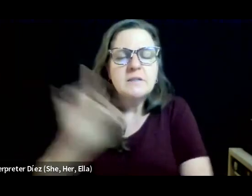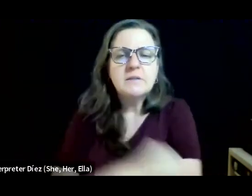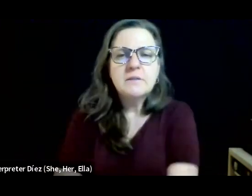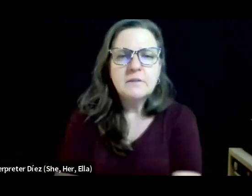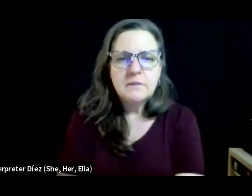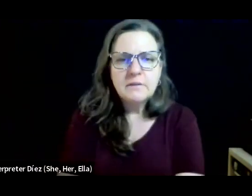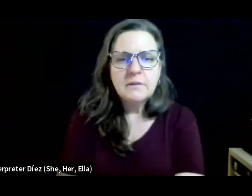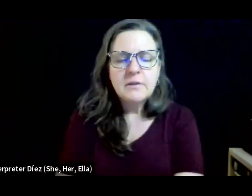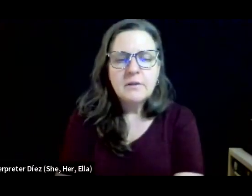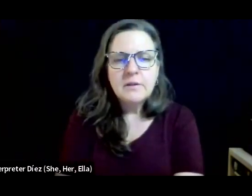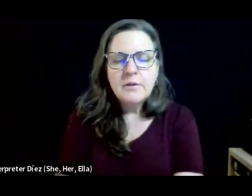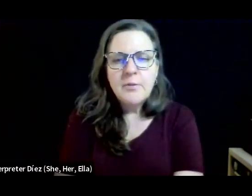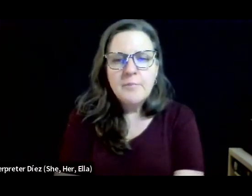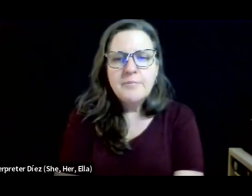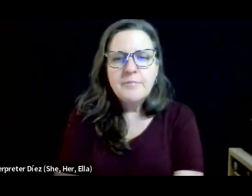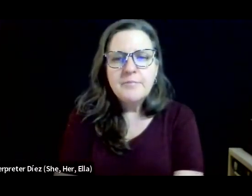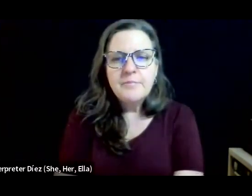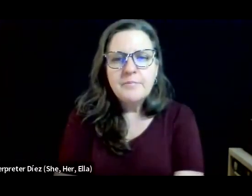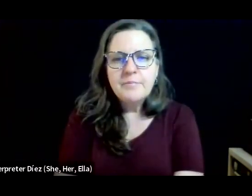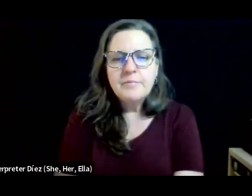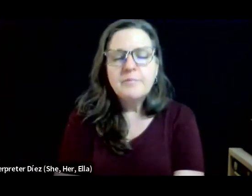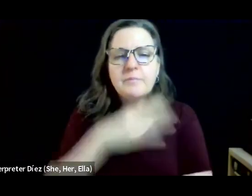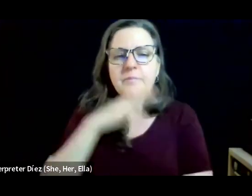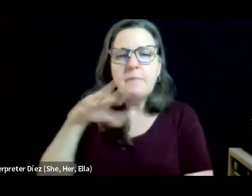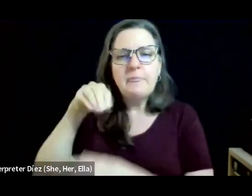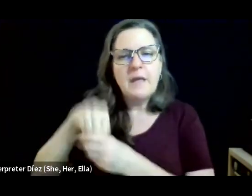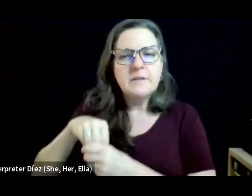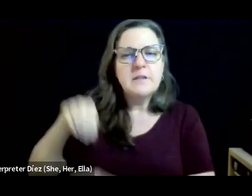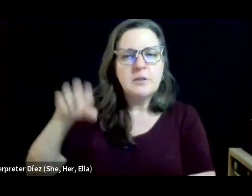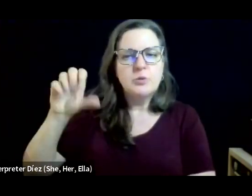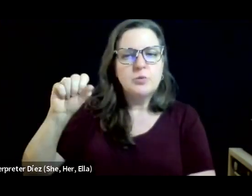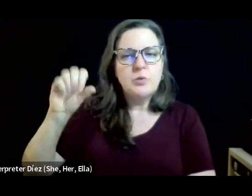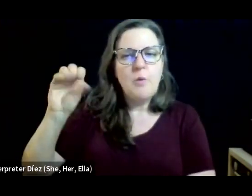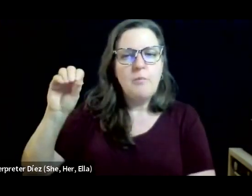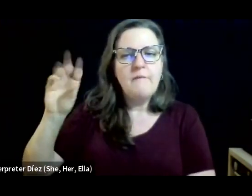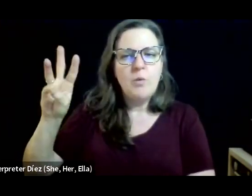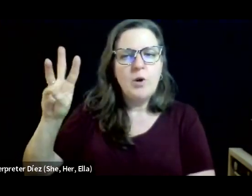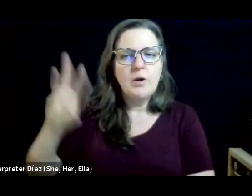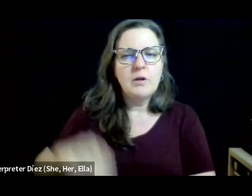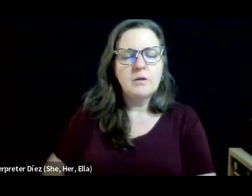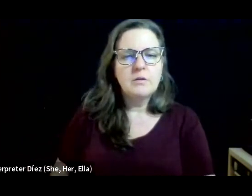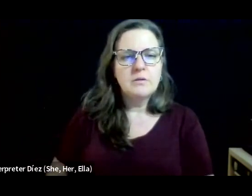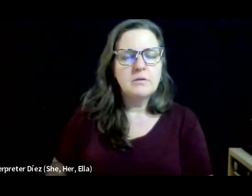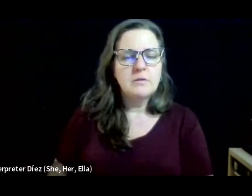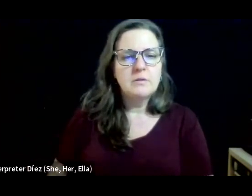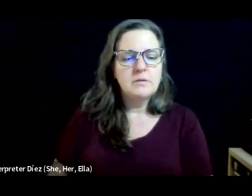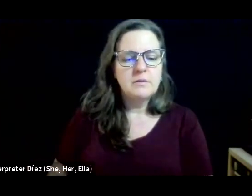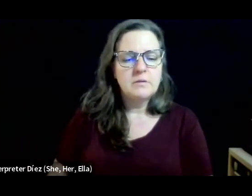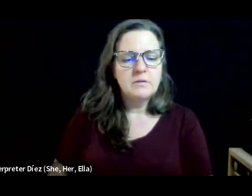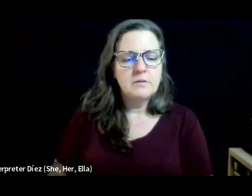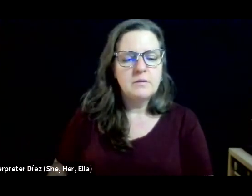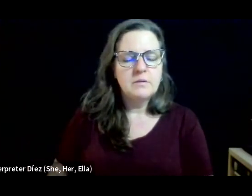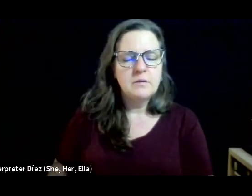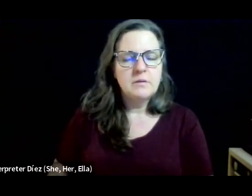The beginning of scope of work starts on page eight. Right?